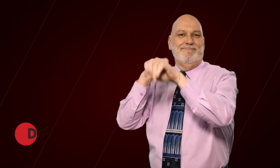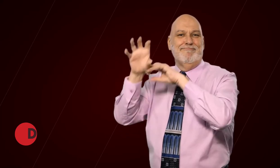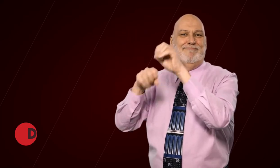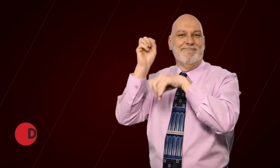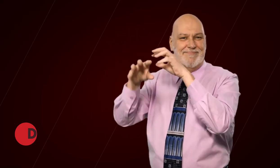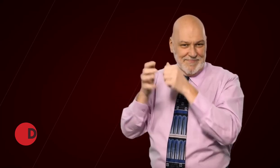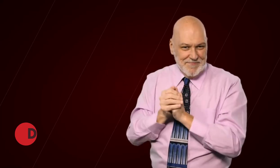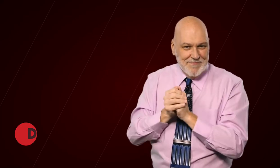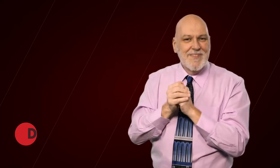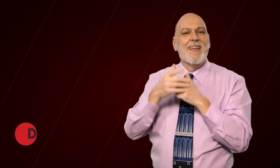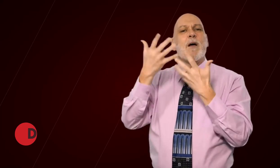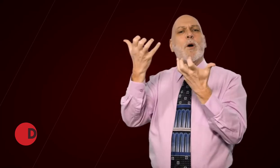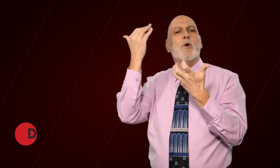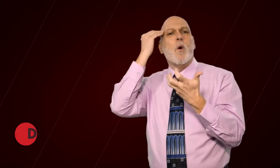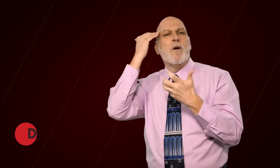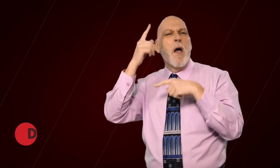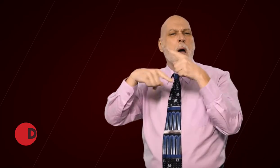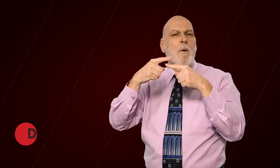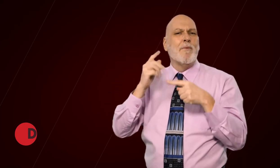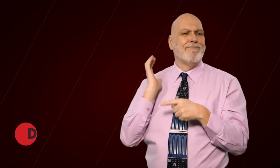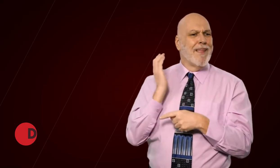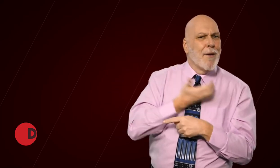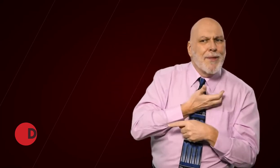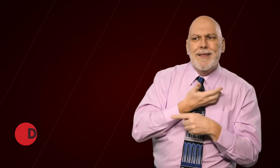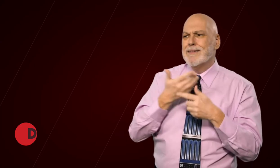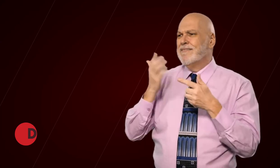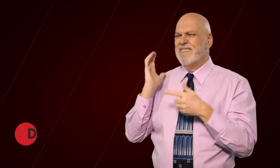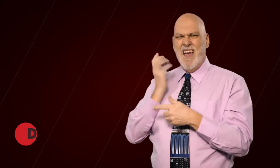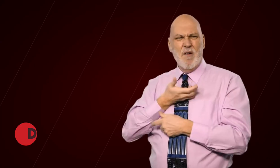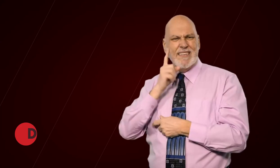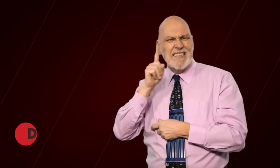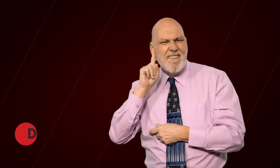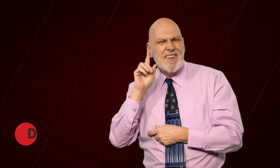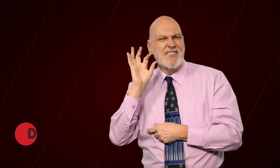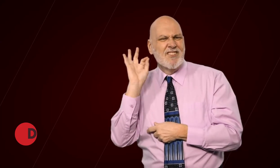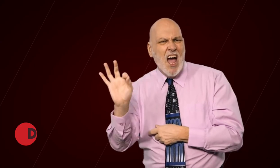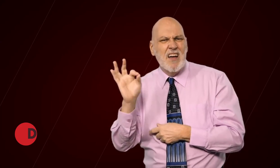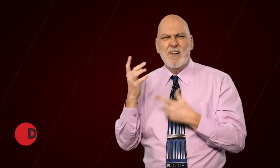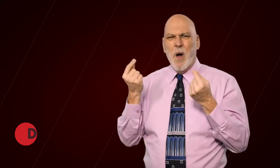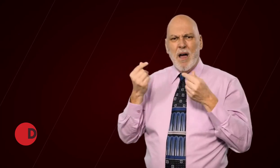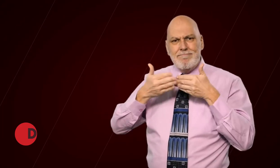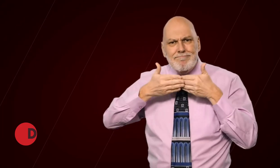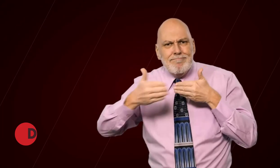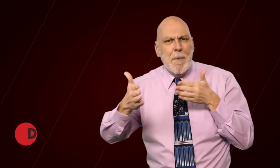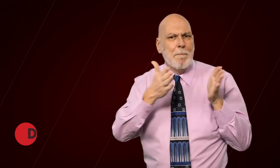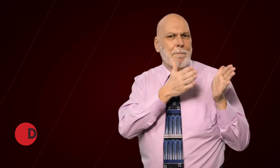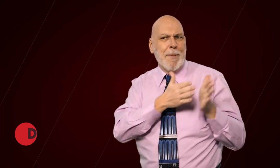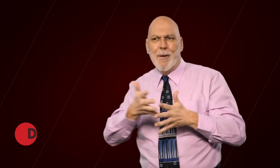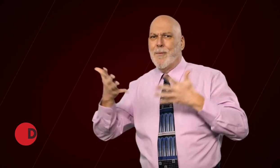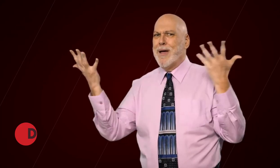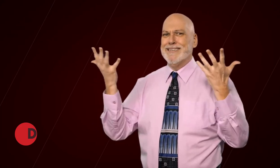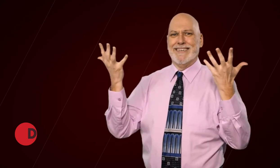and share with you our plans going forward.